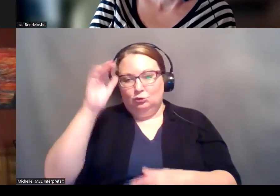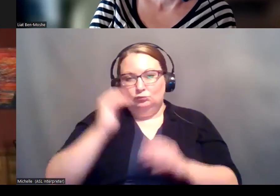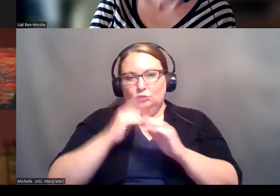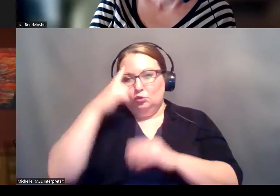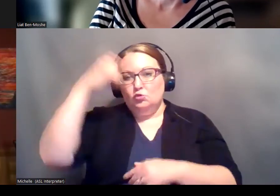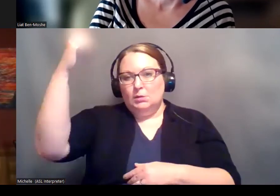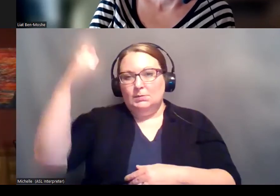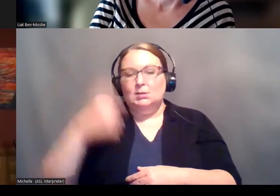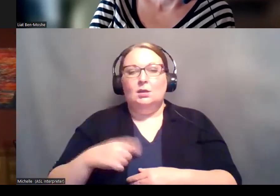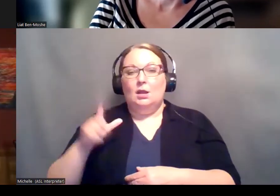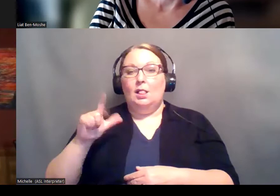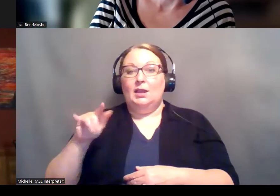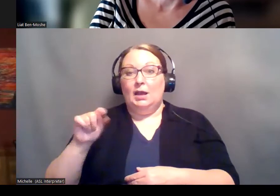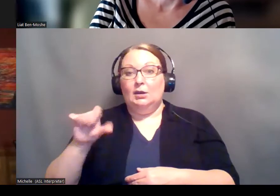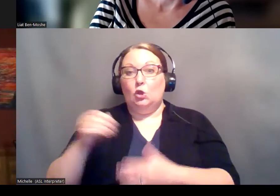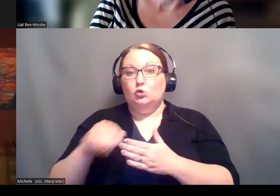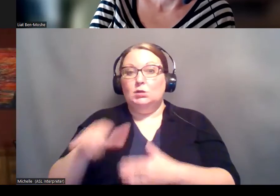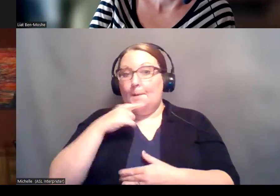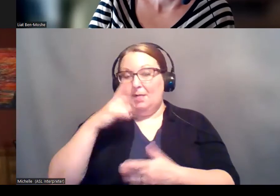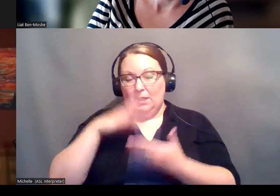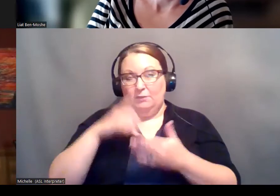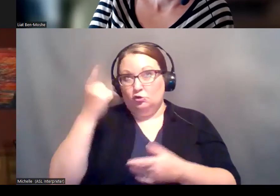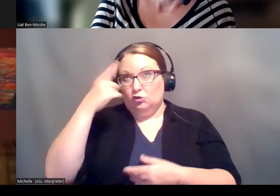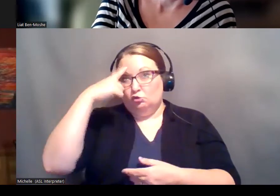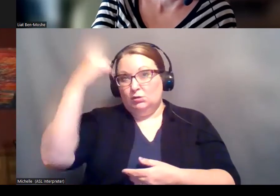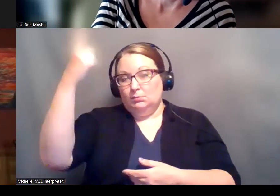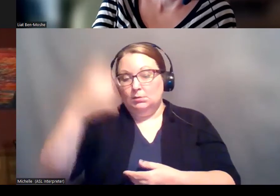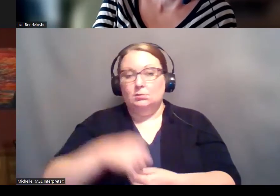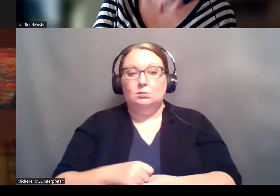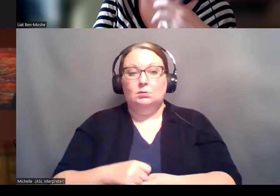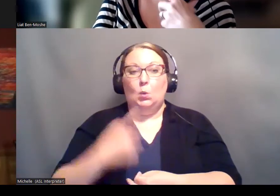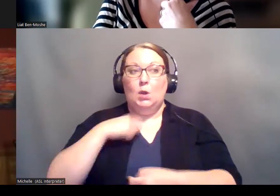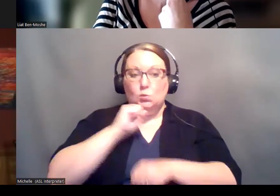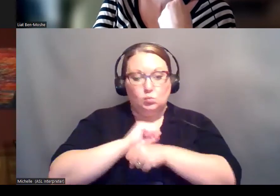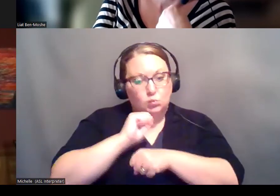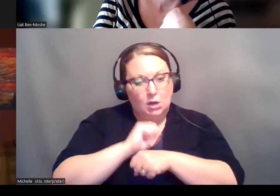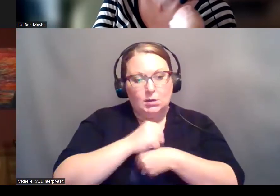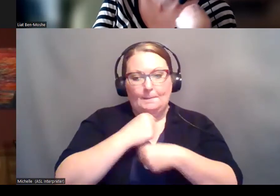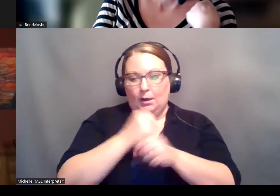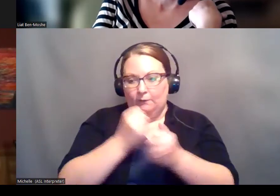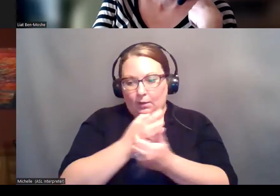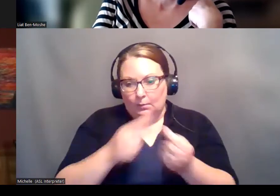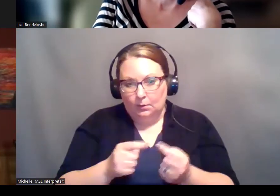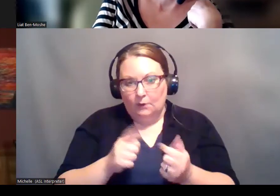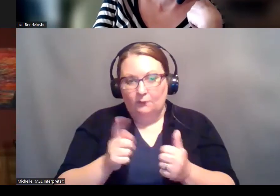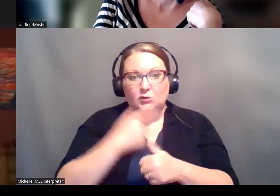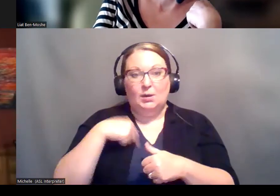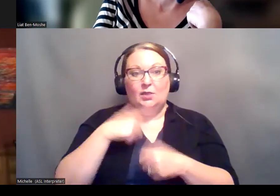So we worked to do everything that had to be done. You know, at first, we were in the famous Hoople Building.